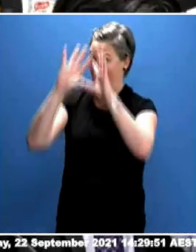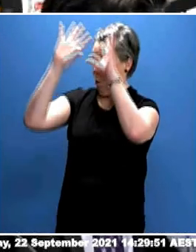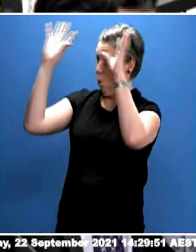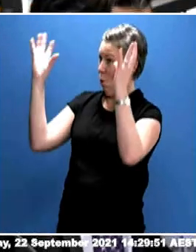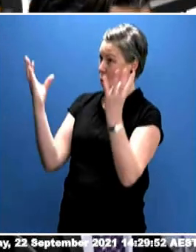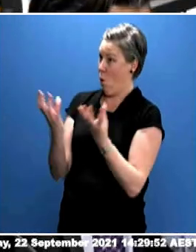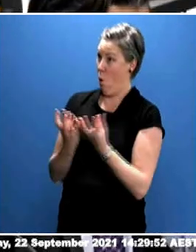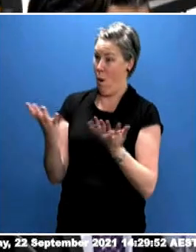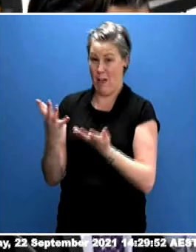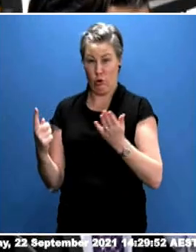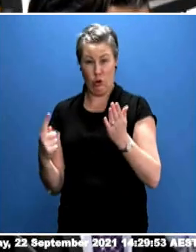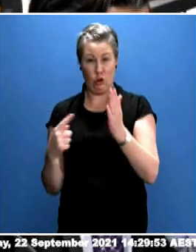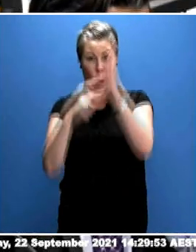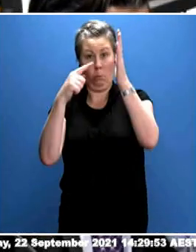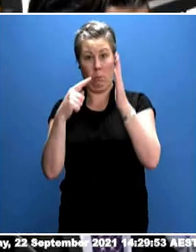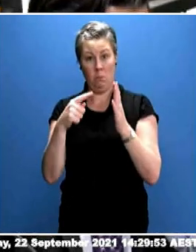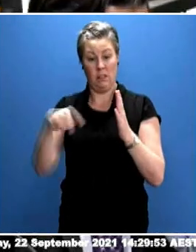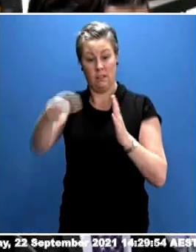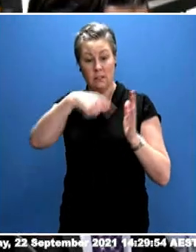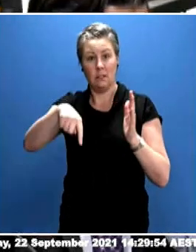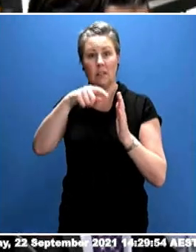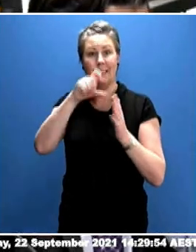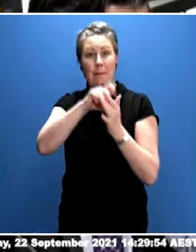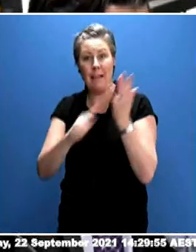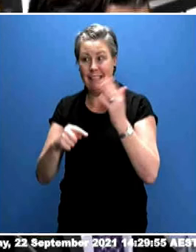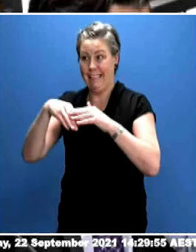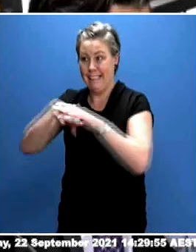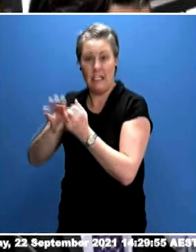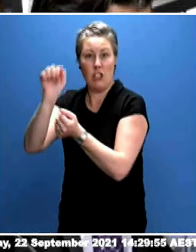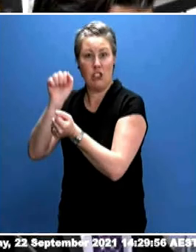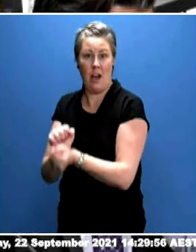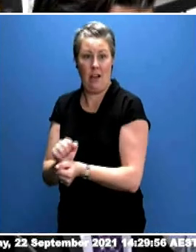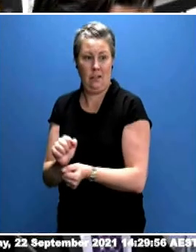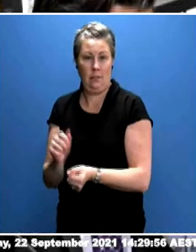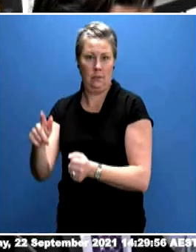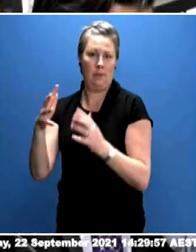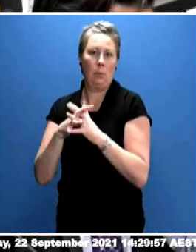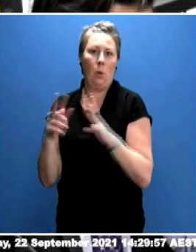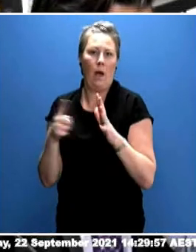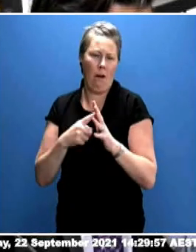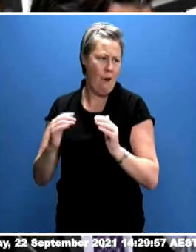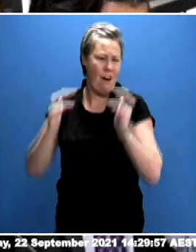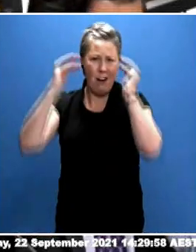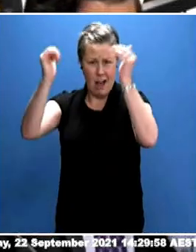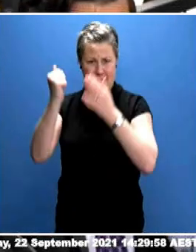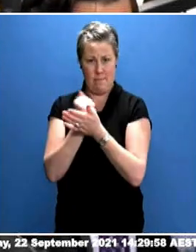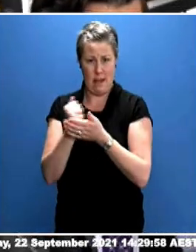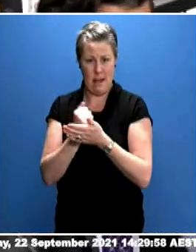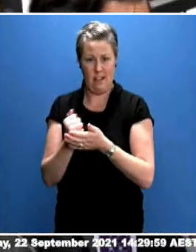Now the Banksia Hill study that Dr Webster was referring to is footnoted in